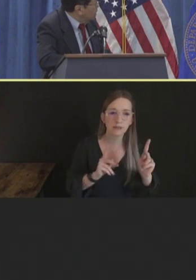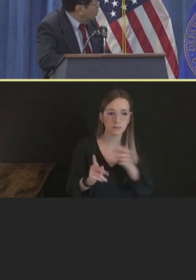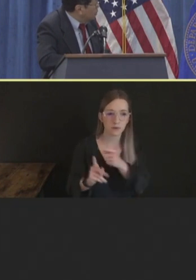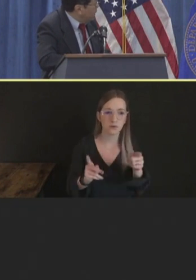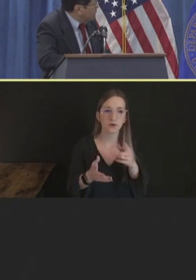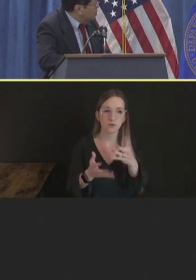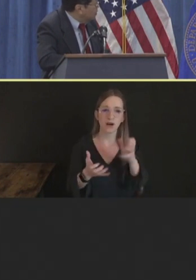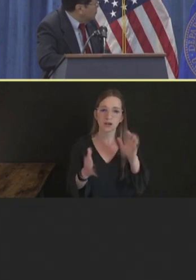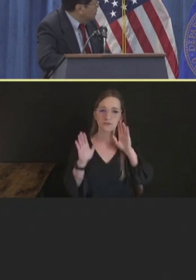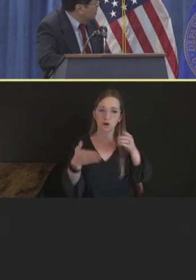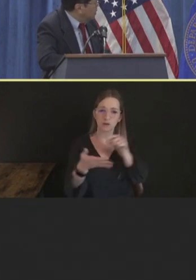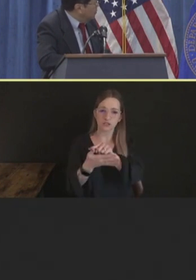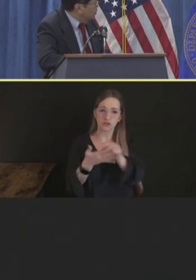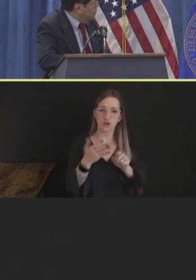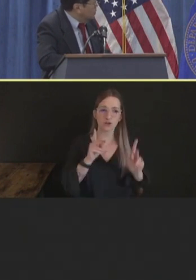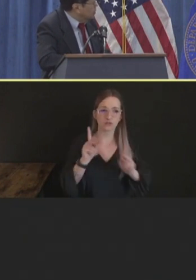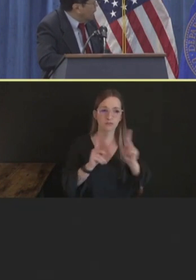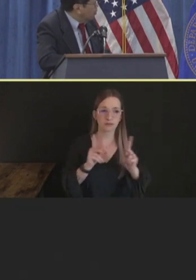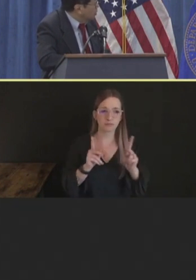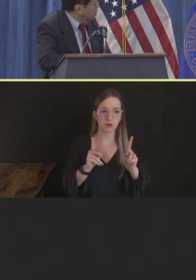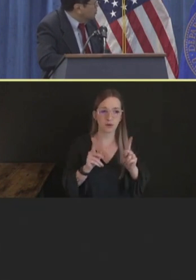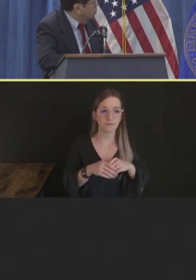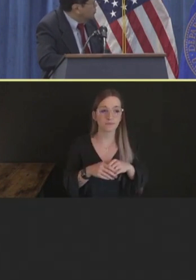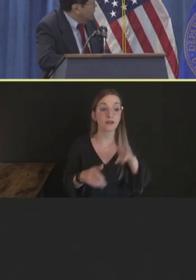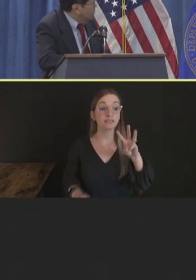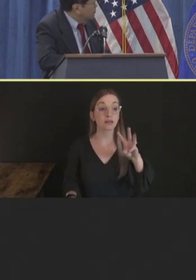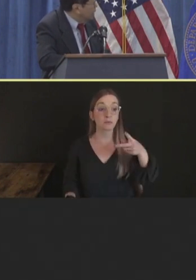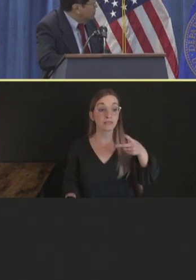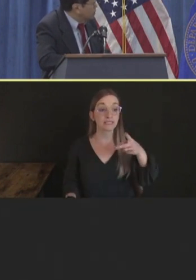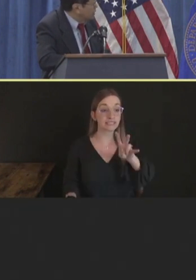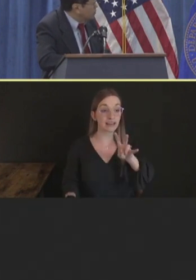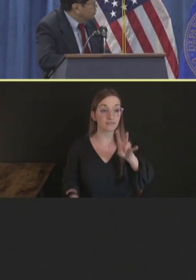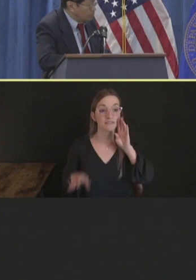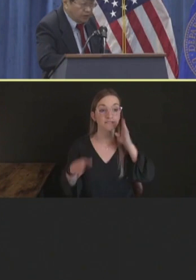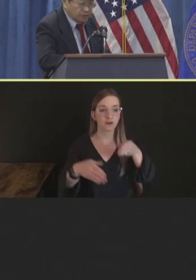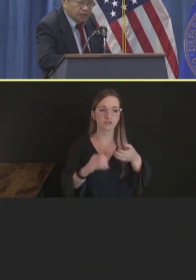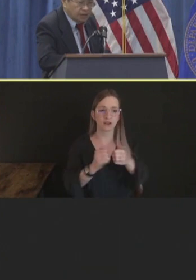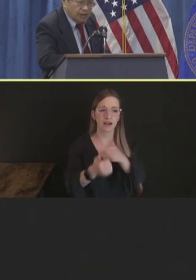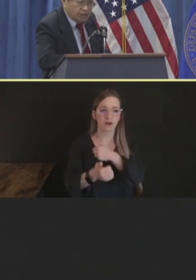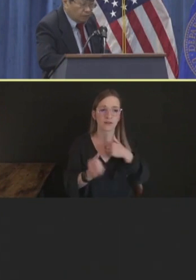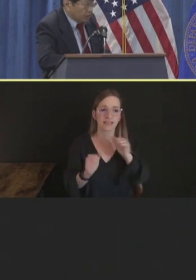And work package seven focuses on how we can improve active vaccine safety surveillance